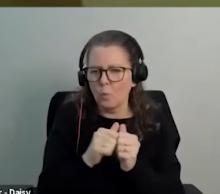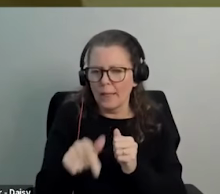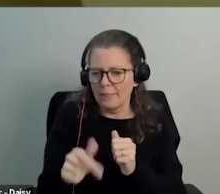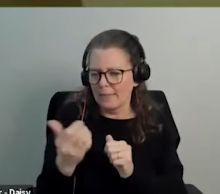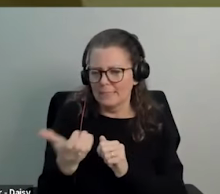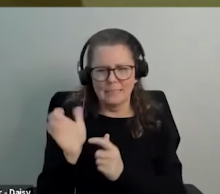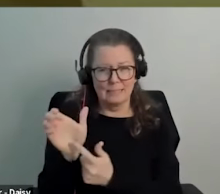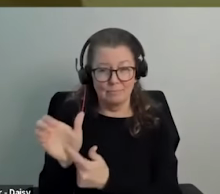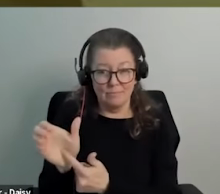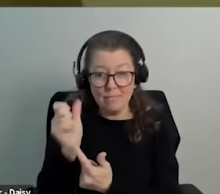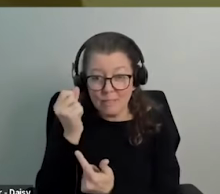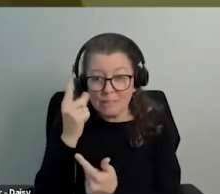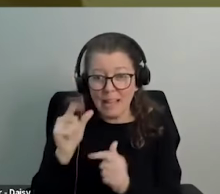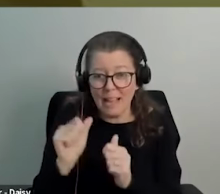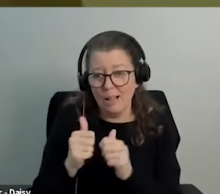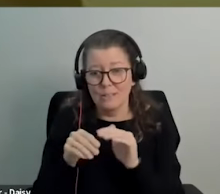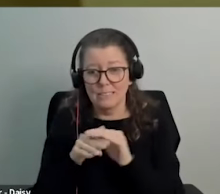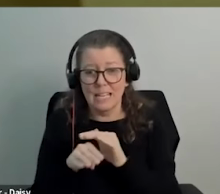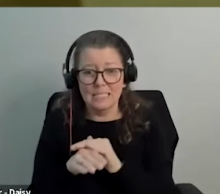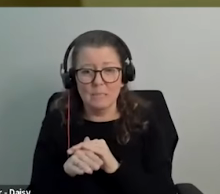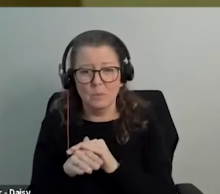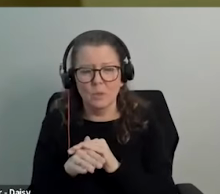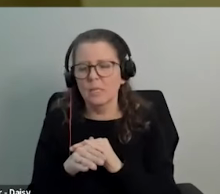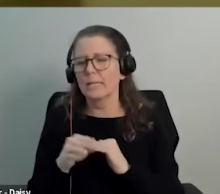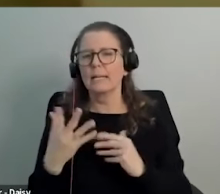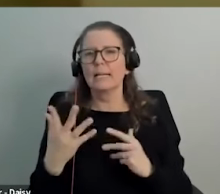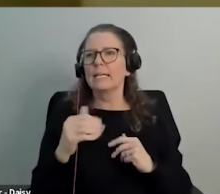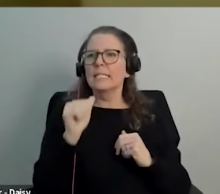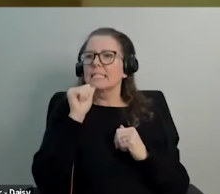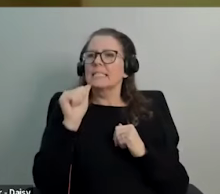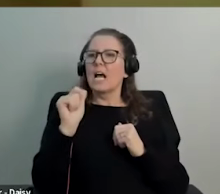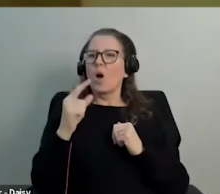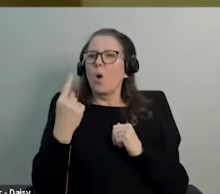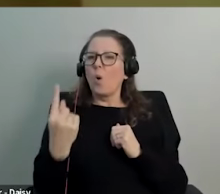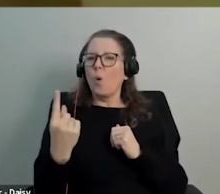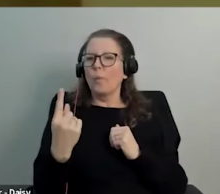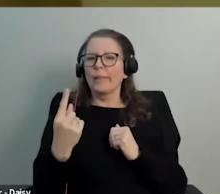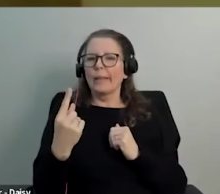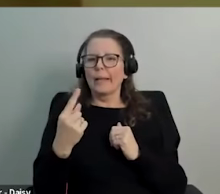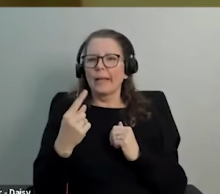You know, it's not just about some type of screen reader on a device.